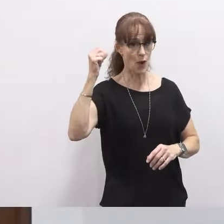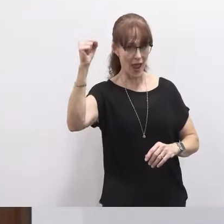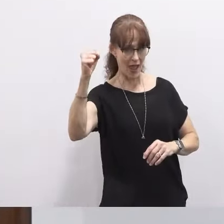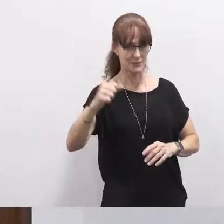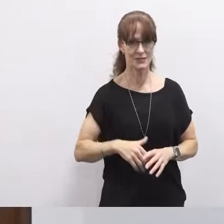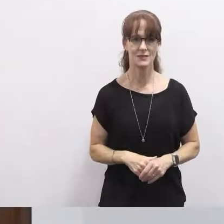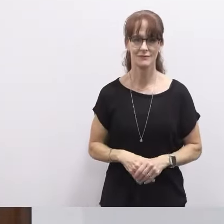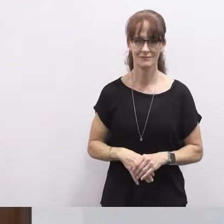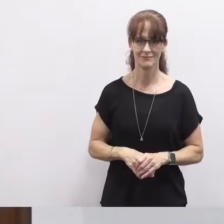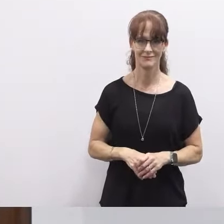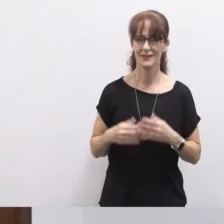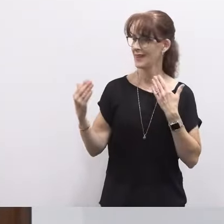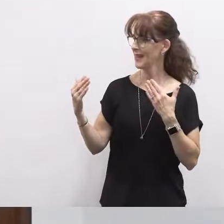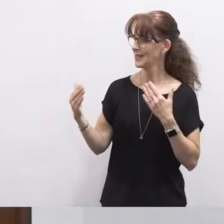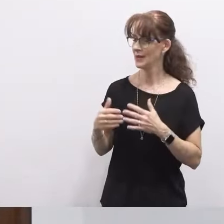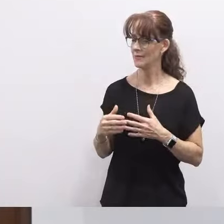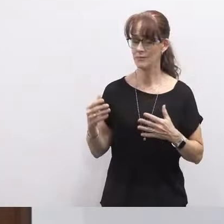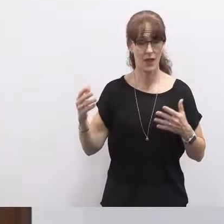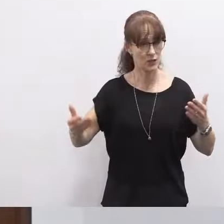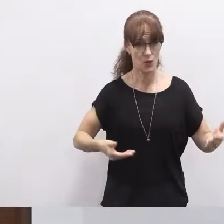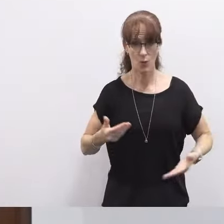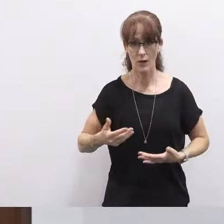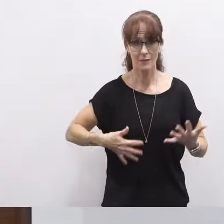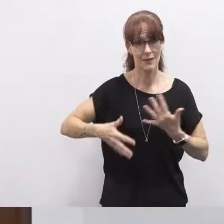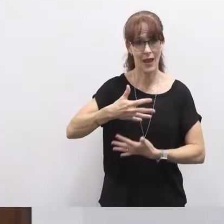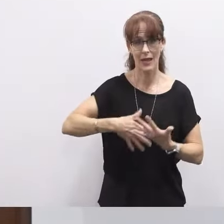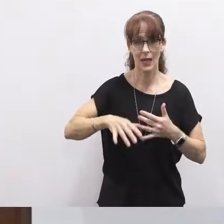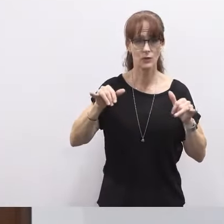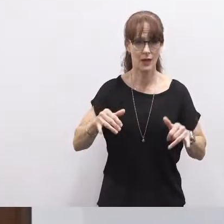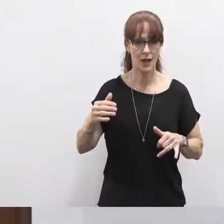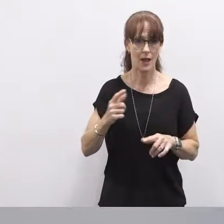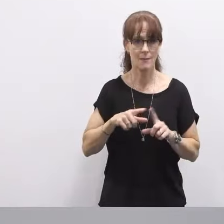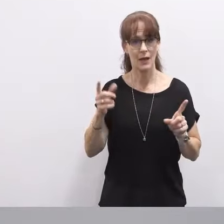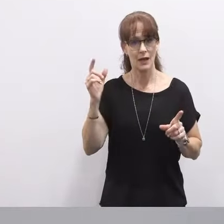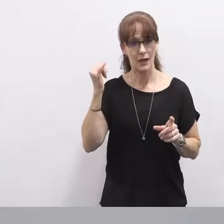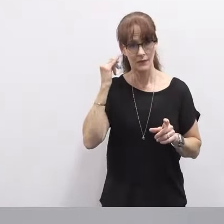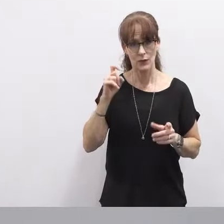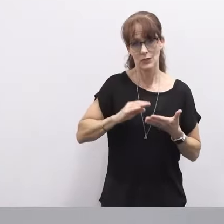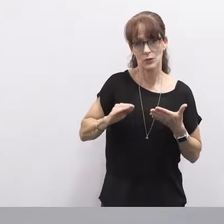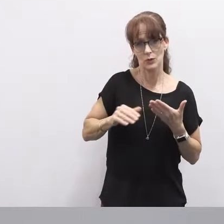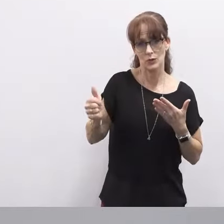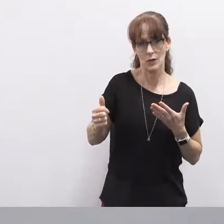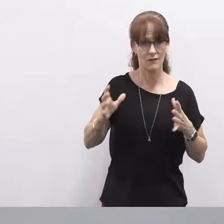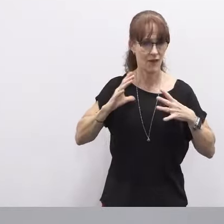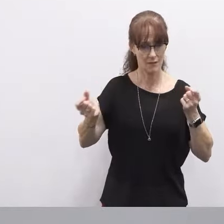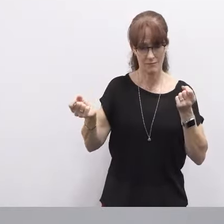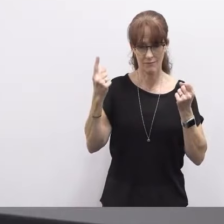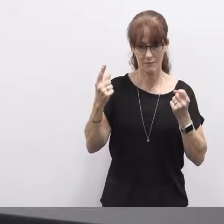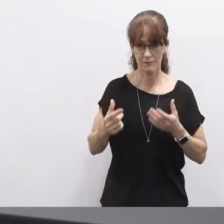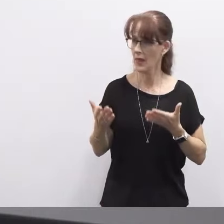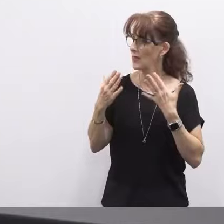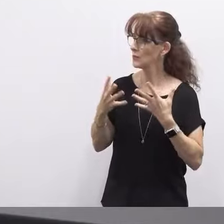Thank you so much, yeah. - Good job. And you're more than welcome to hang out with us tonight, but if you need to excuse yourself, we totally understand. Thank you so much for having me here.